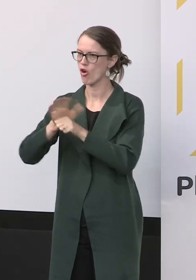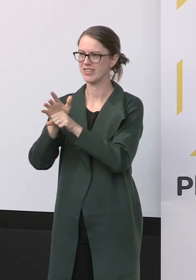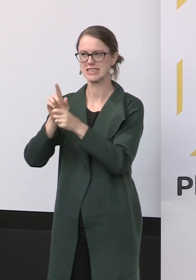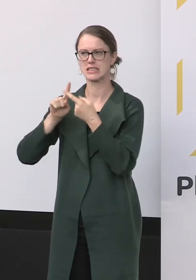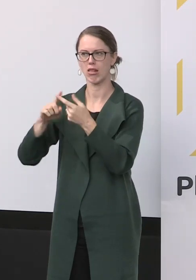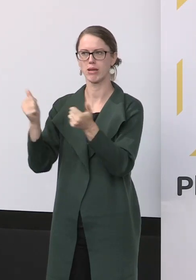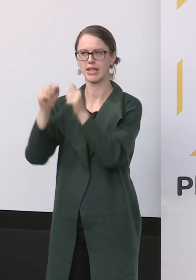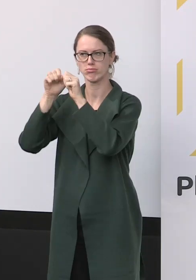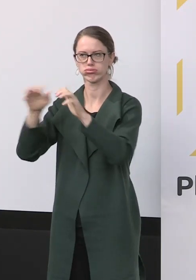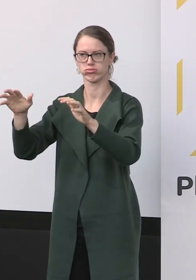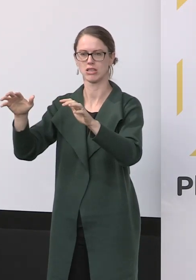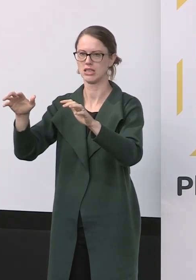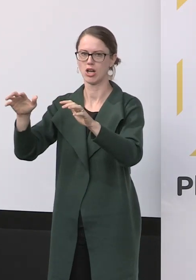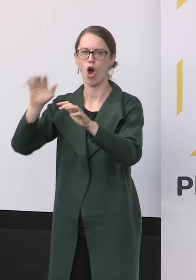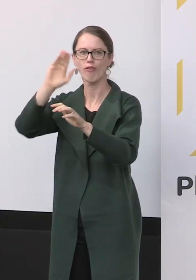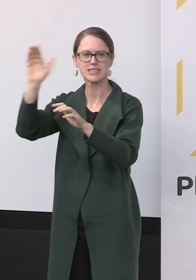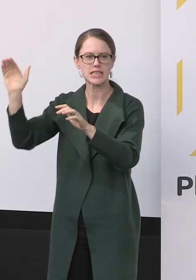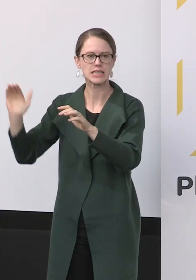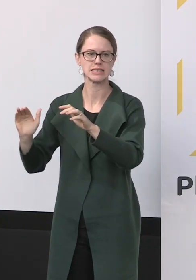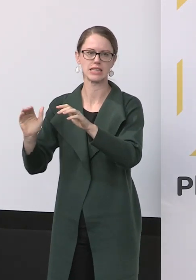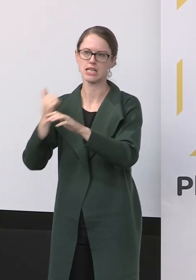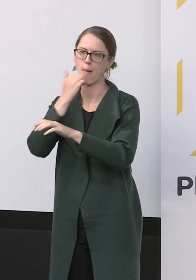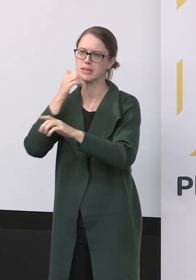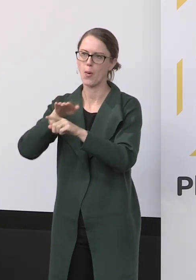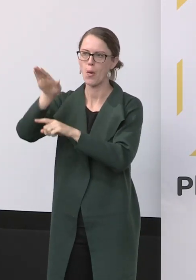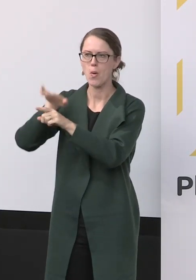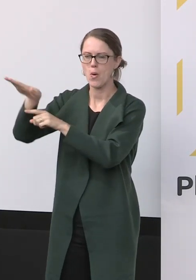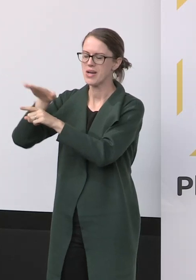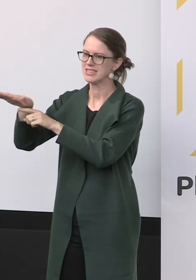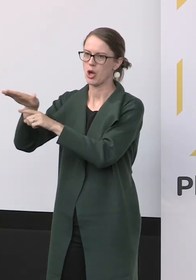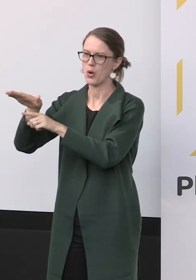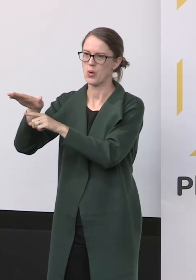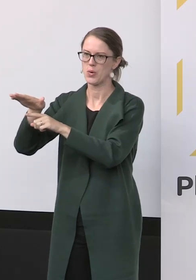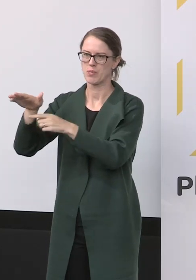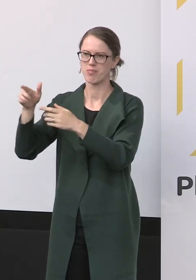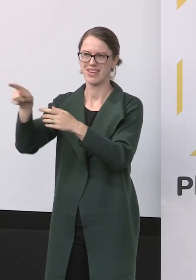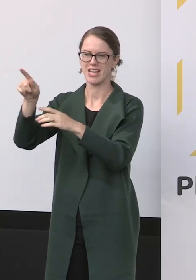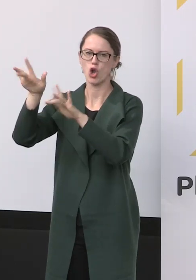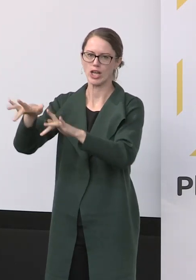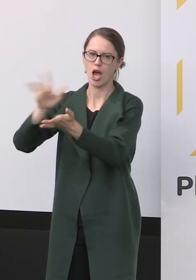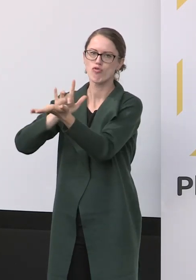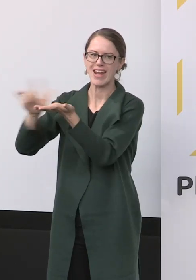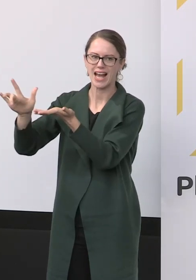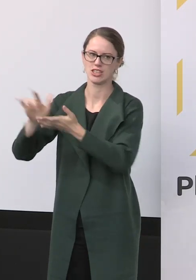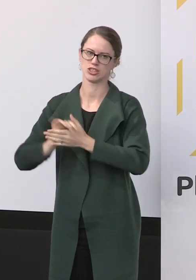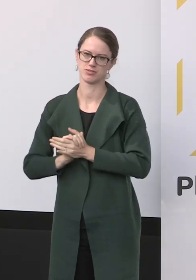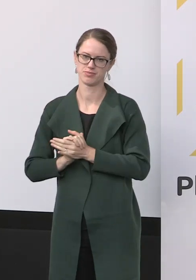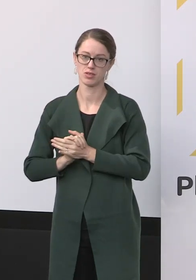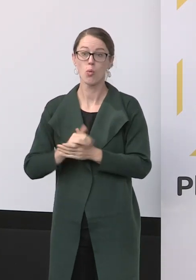pathway to eradicate a virus that clearly is still incredibly prevalent and